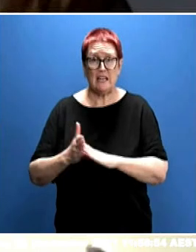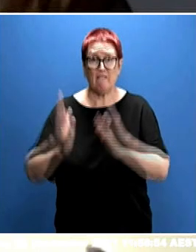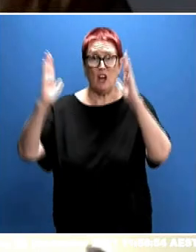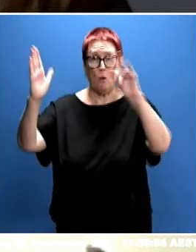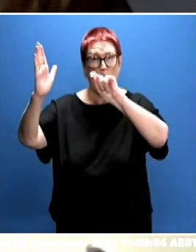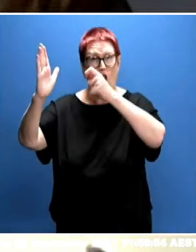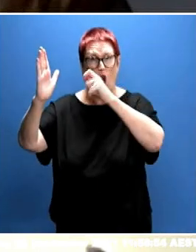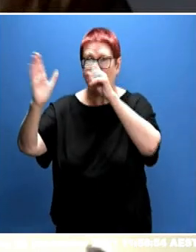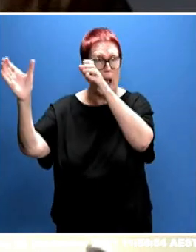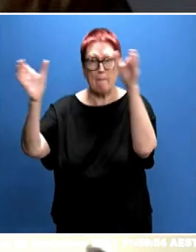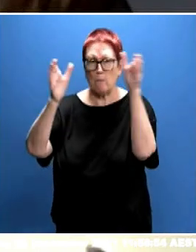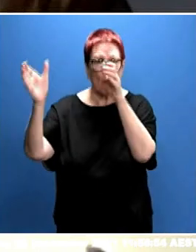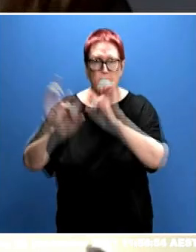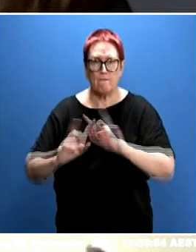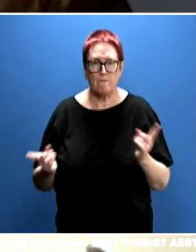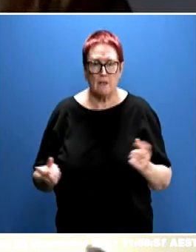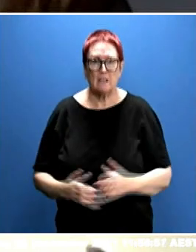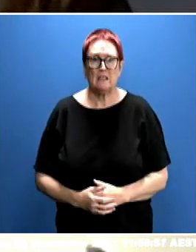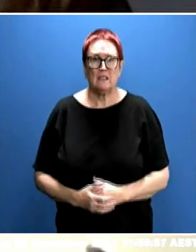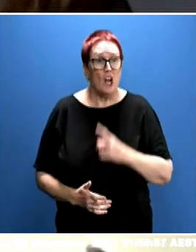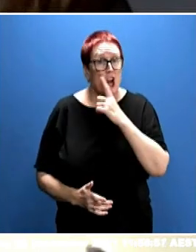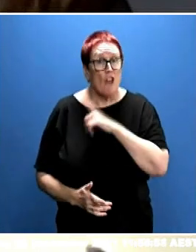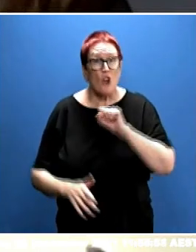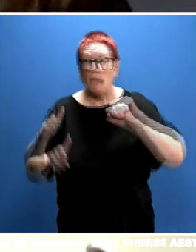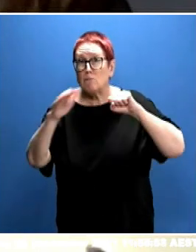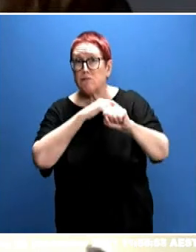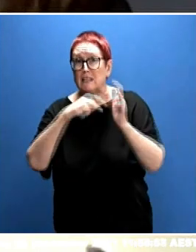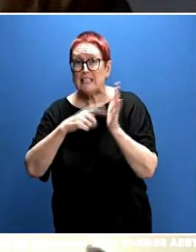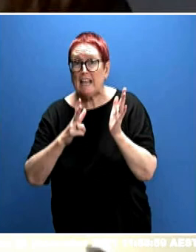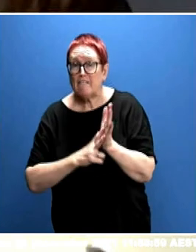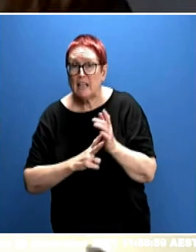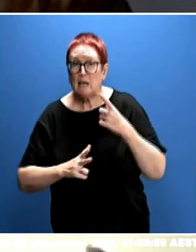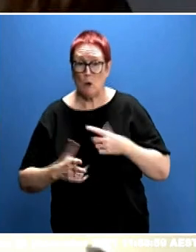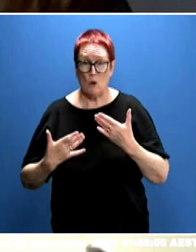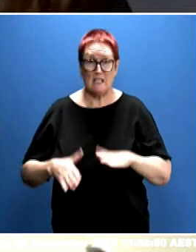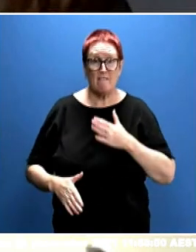There was an instance where she smashed the TV because she was left in her room